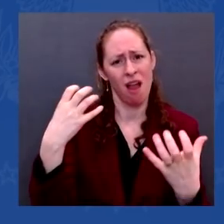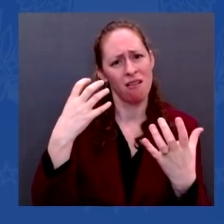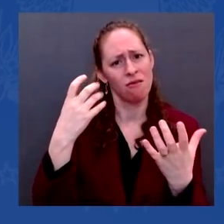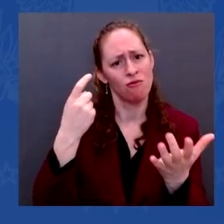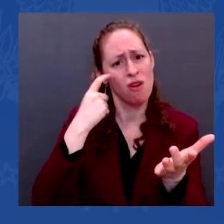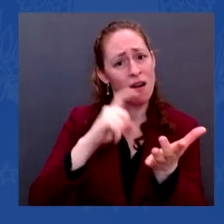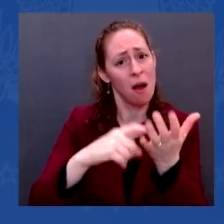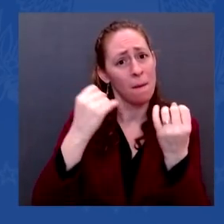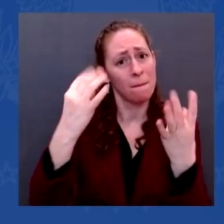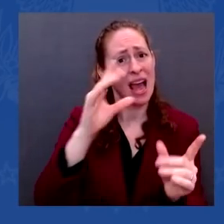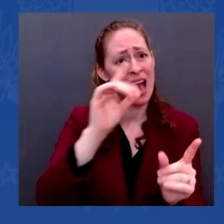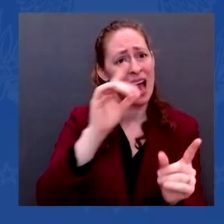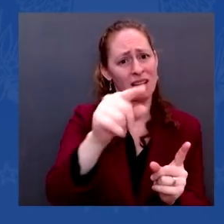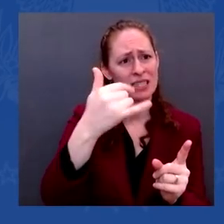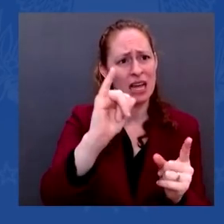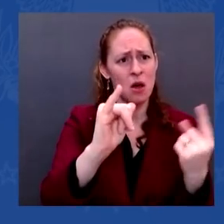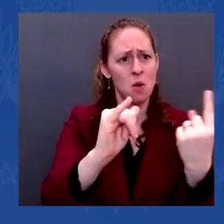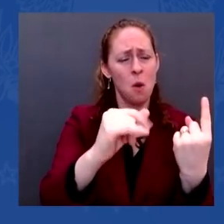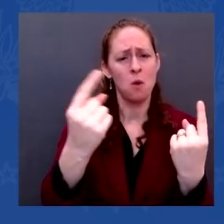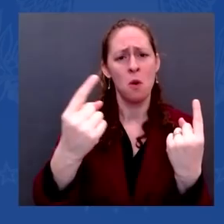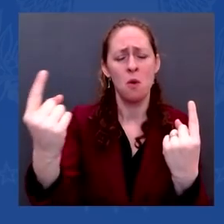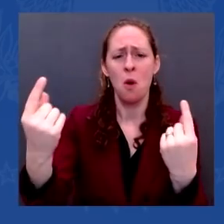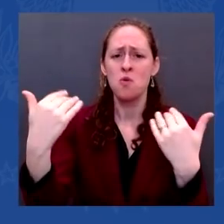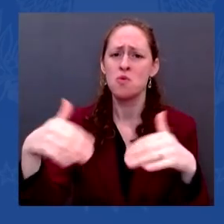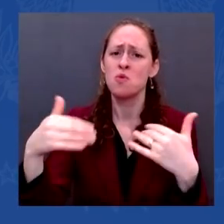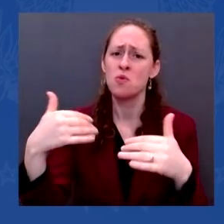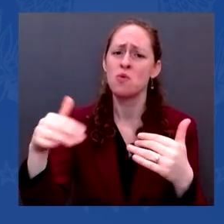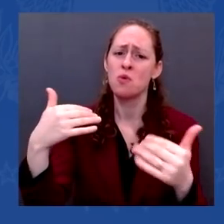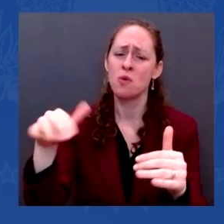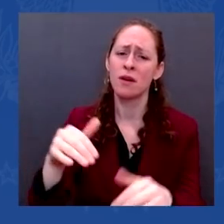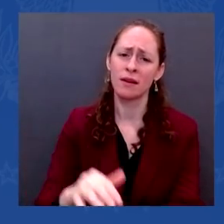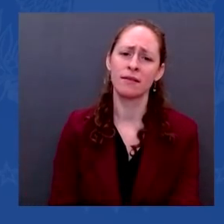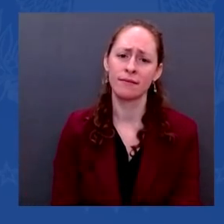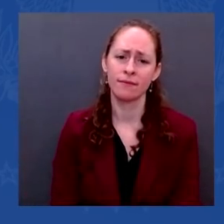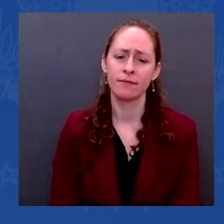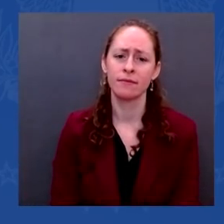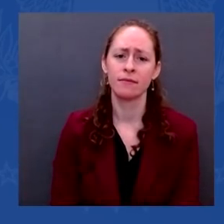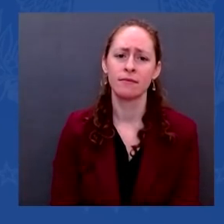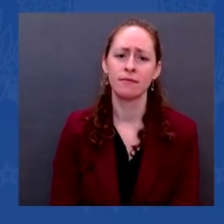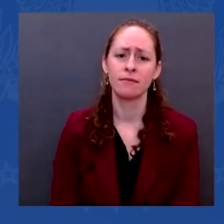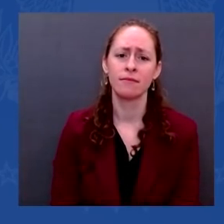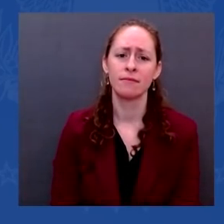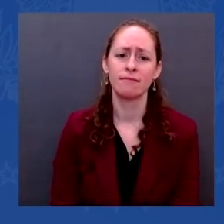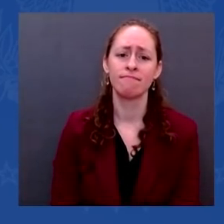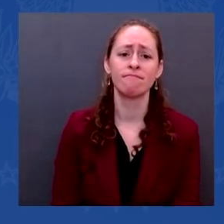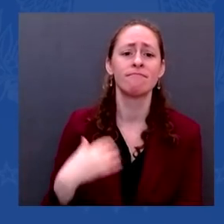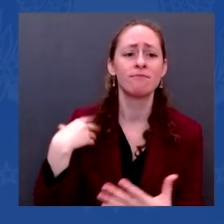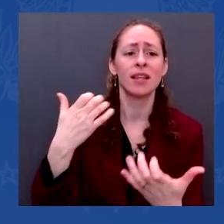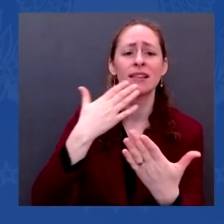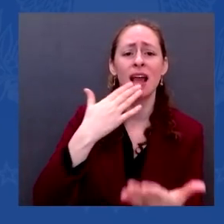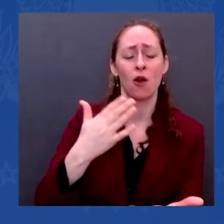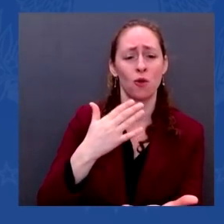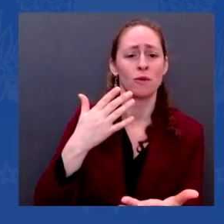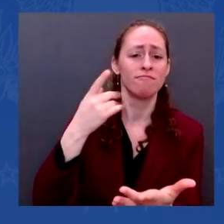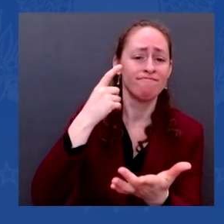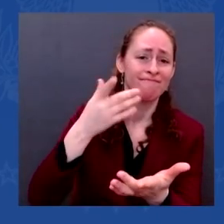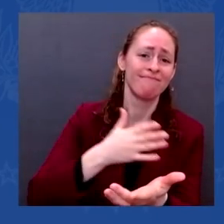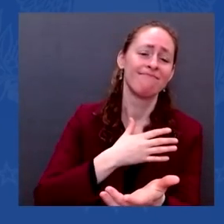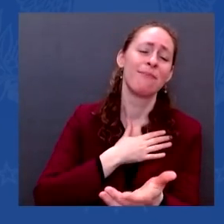two things I tell everybody about Chris Coons you got to know: One, he's smarter than you. And, two, the boy can preach.